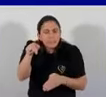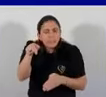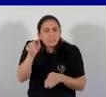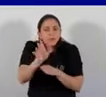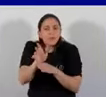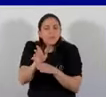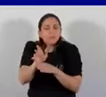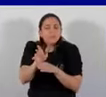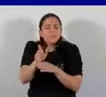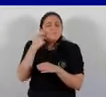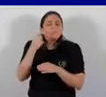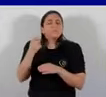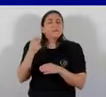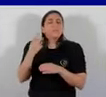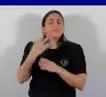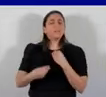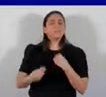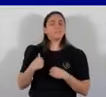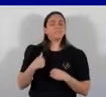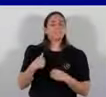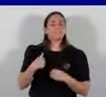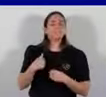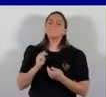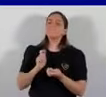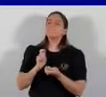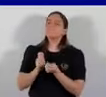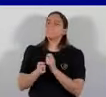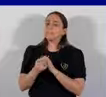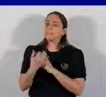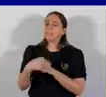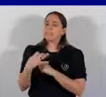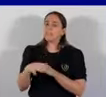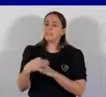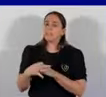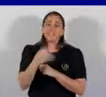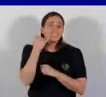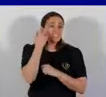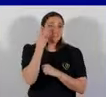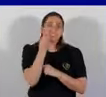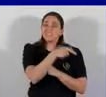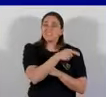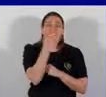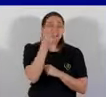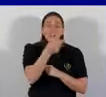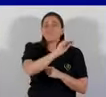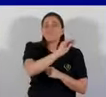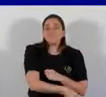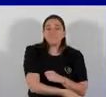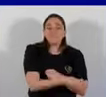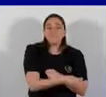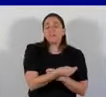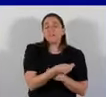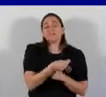When economists are obsessed with this The counterpoint is that they regulate